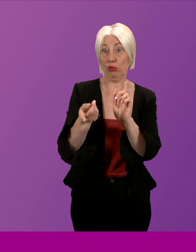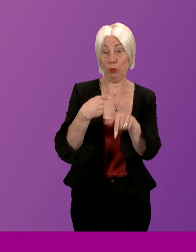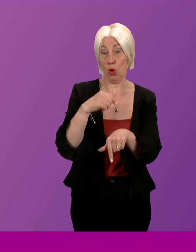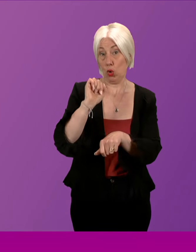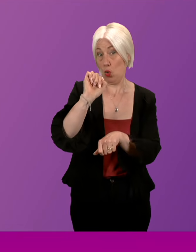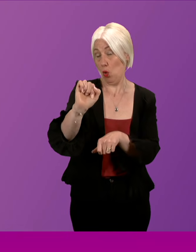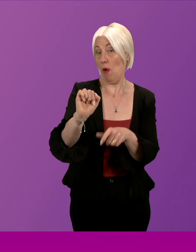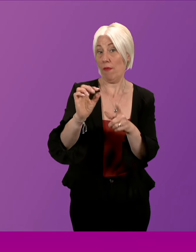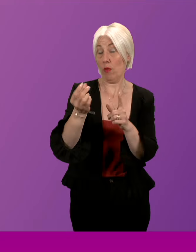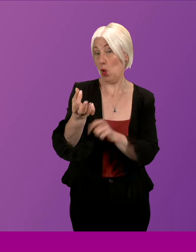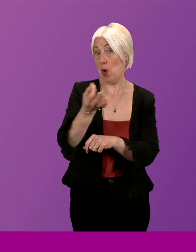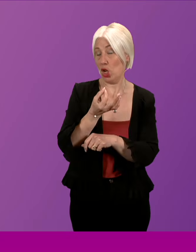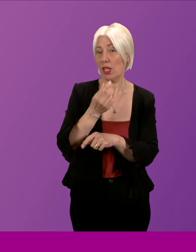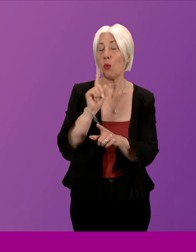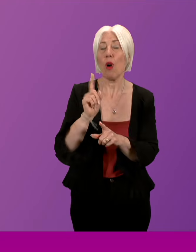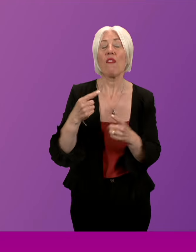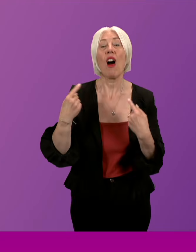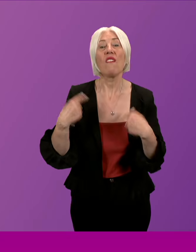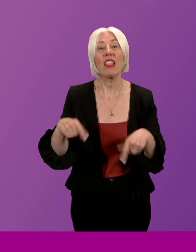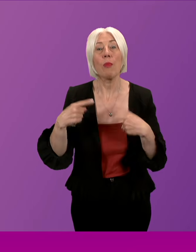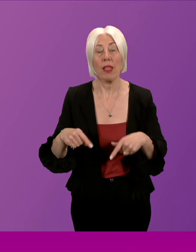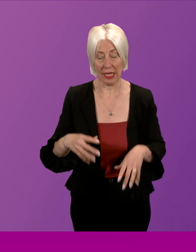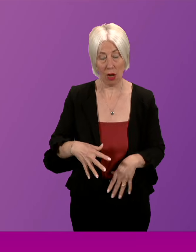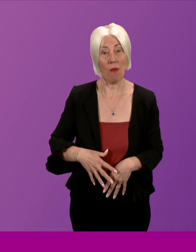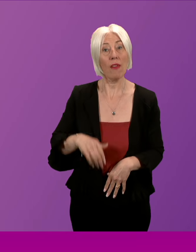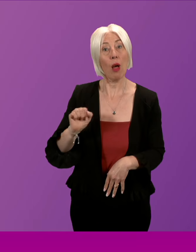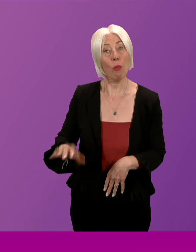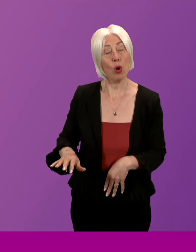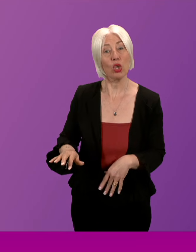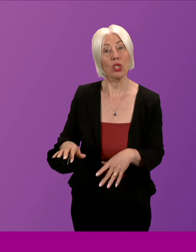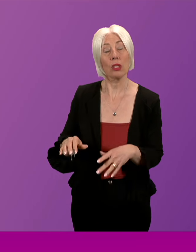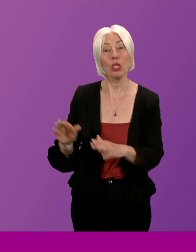On the availability of abortion services and women’s health services,